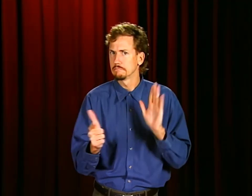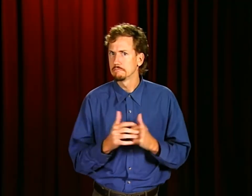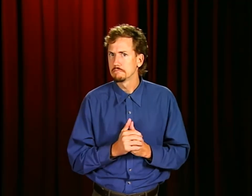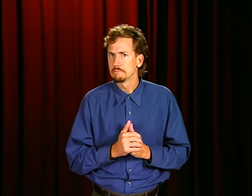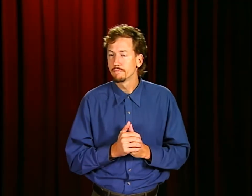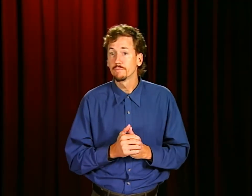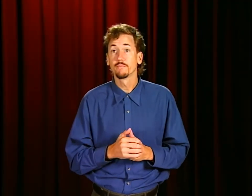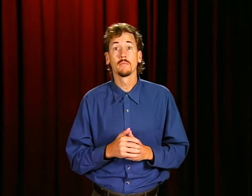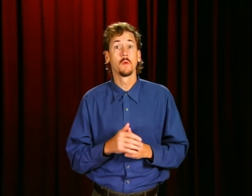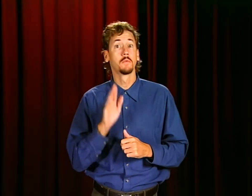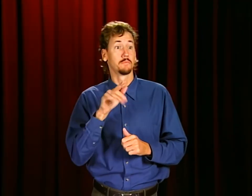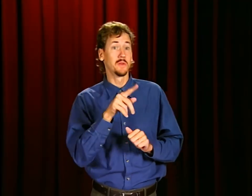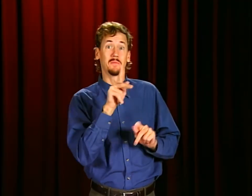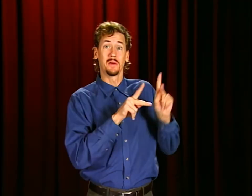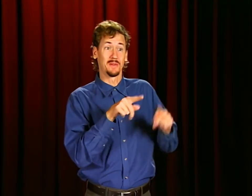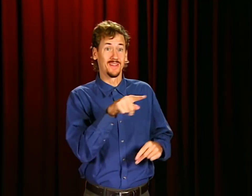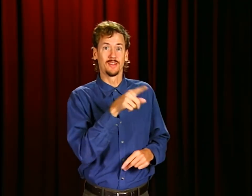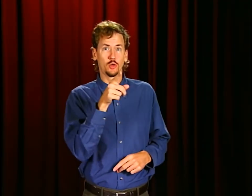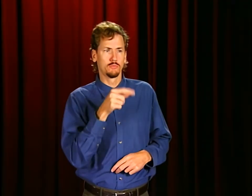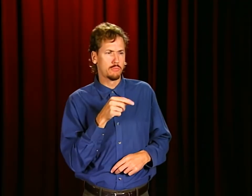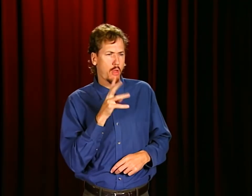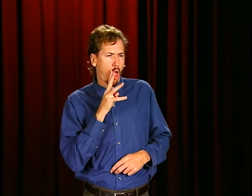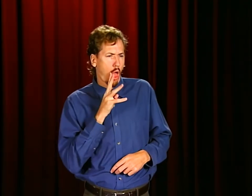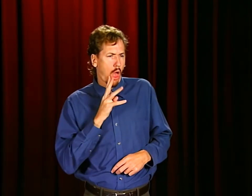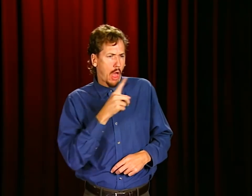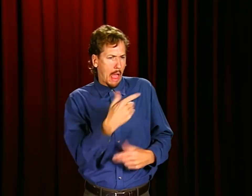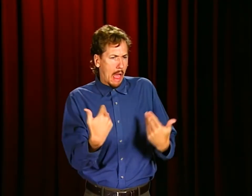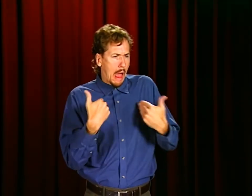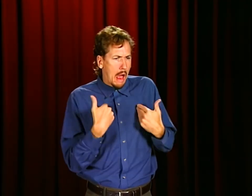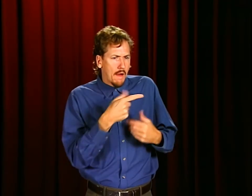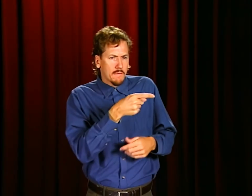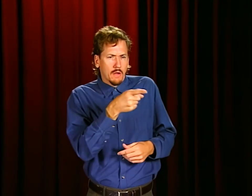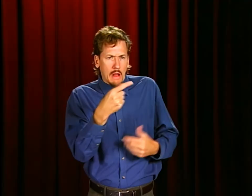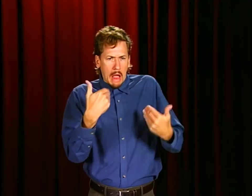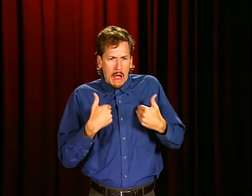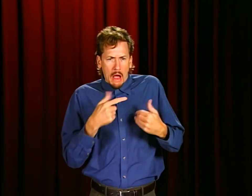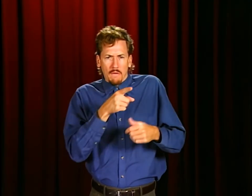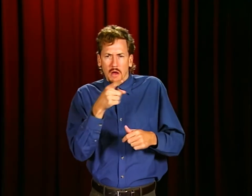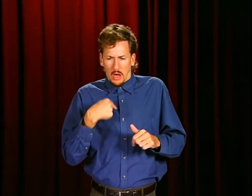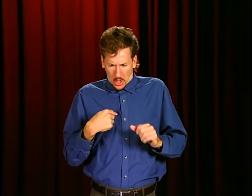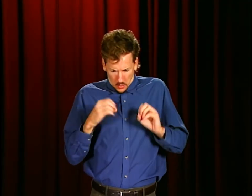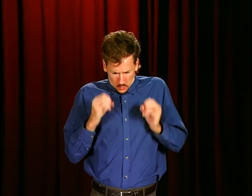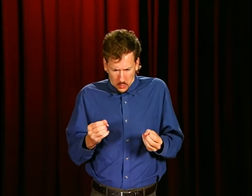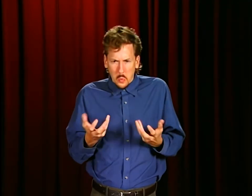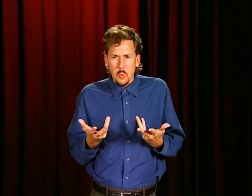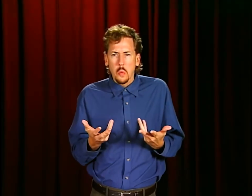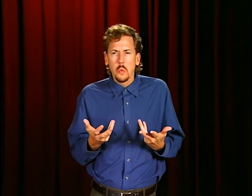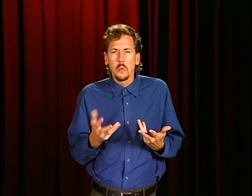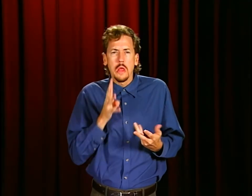NOW, IT SEEMS THAT ABRAM AND HIS DEAR WIFE SARAI WERE LIVING IN AN AREA CALLED CANAAN.